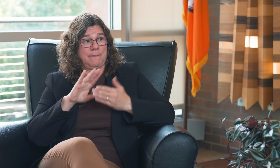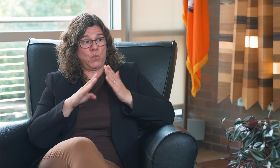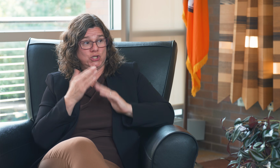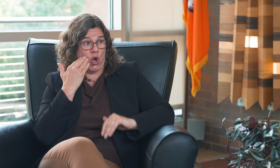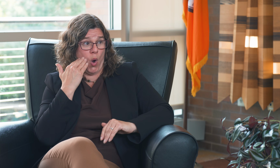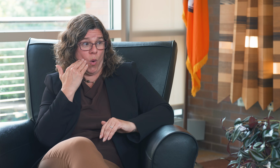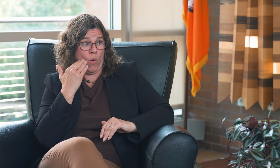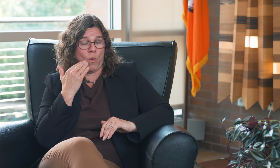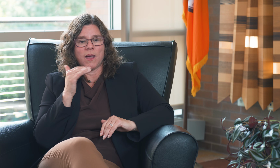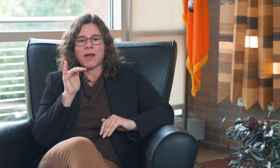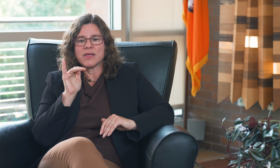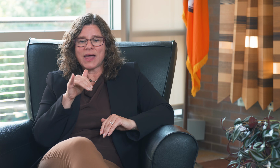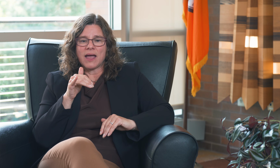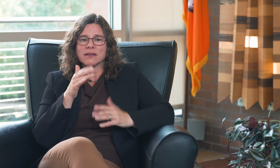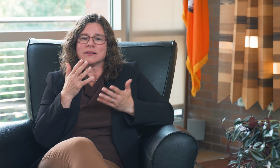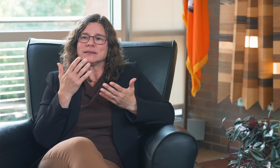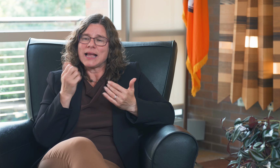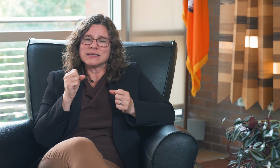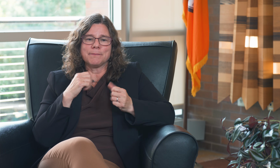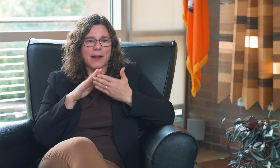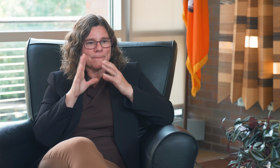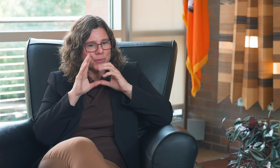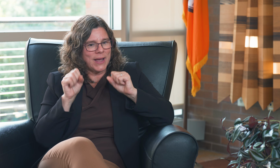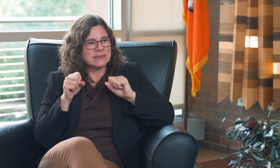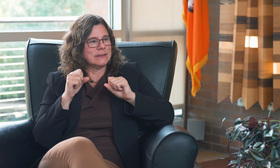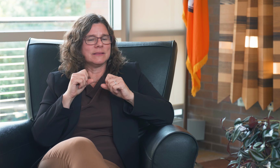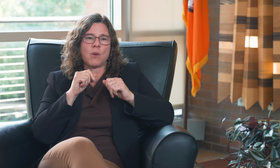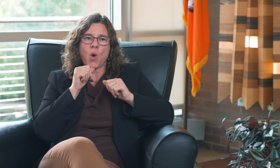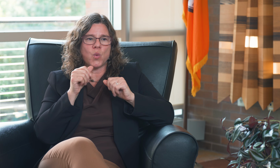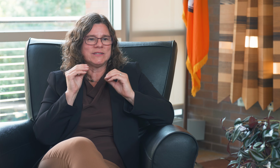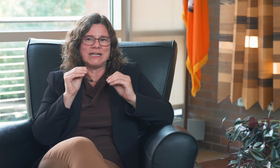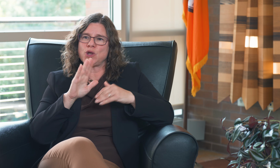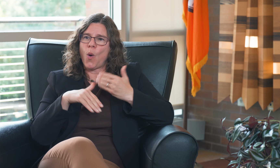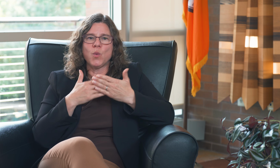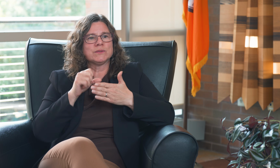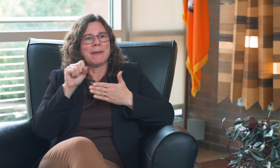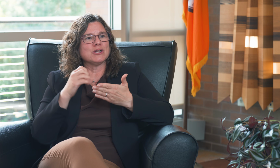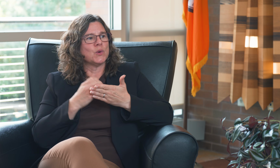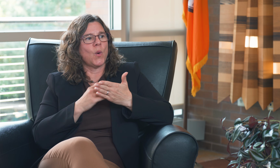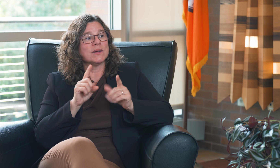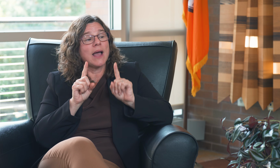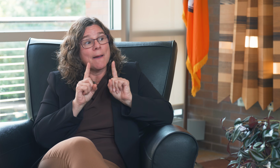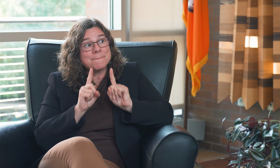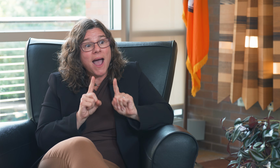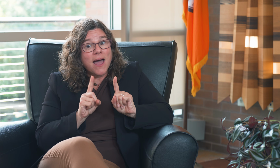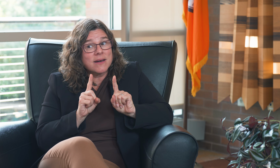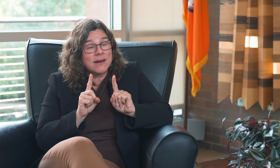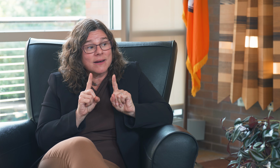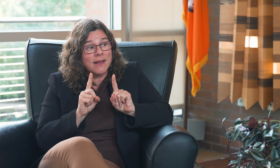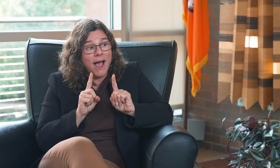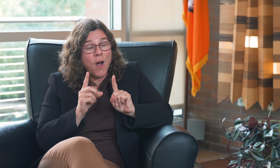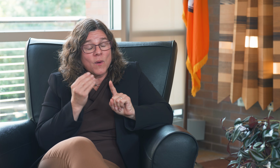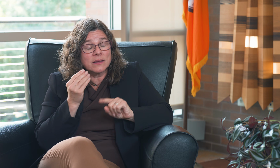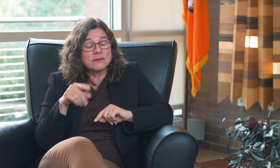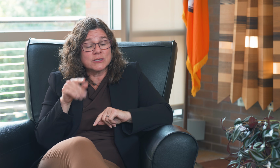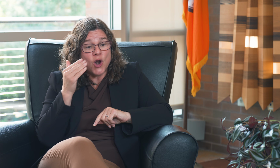I want the NTID community to know that, yes, I've become president and I won't be teaching a semester-long course.